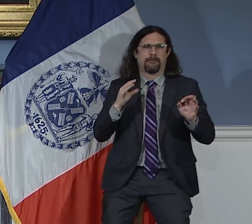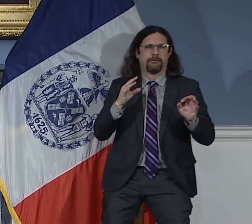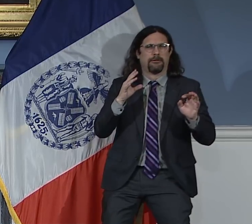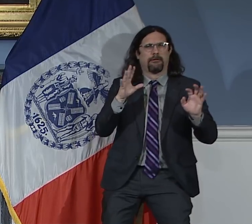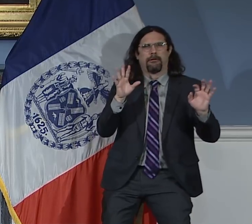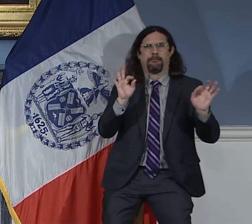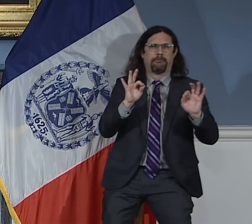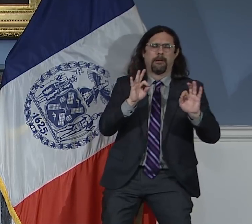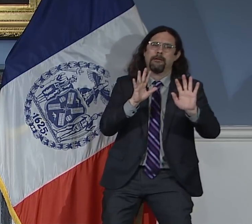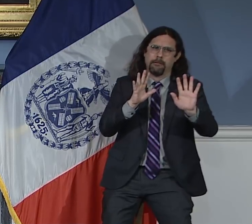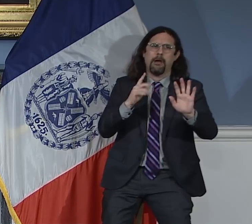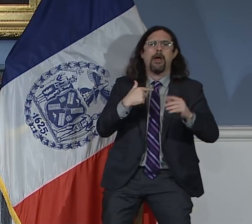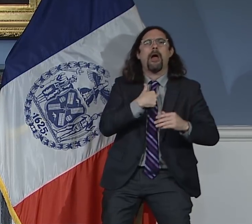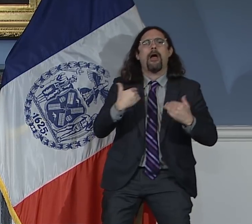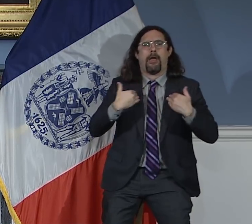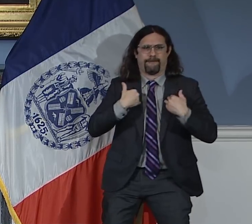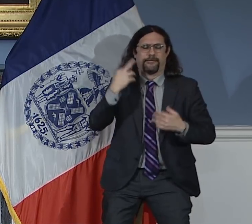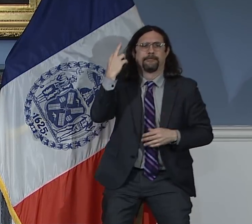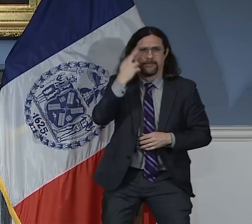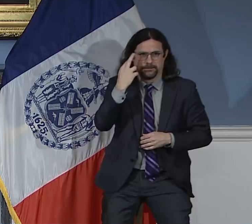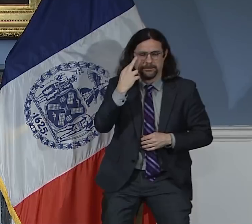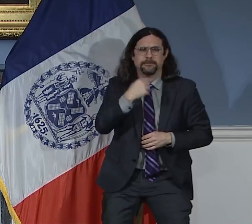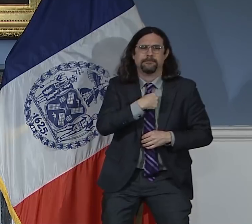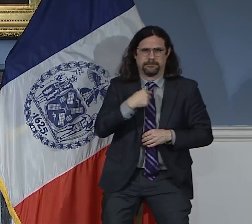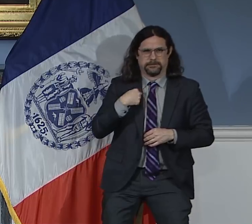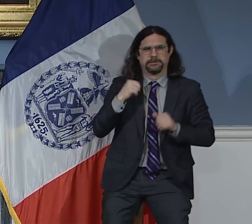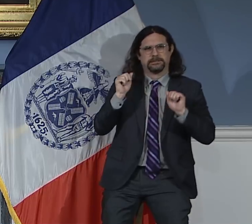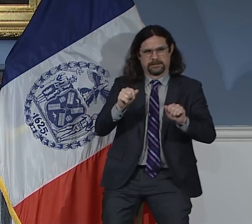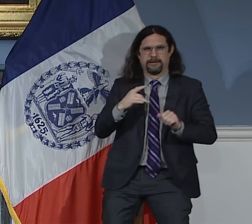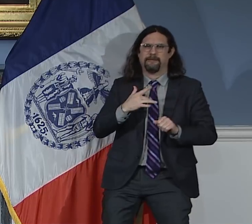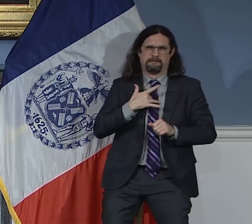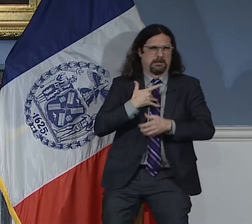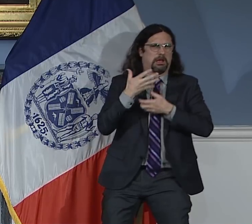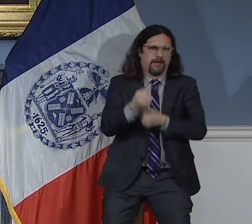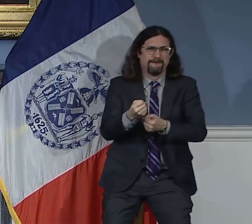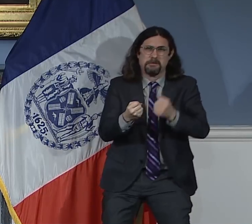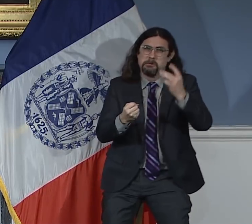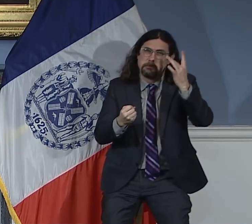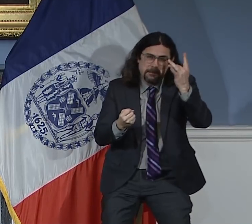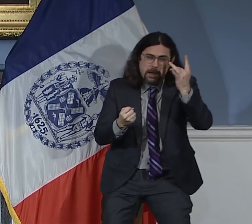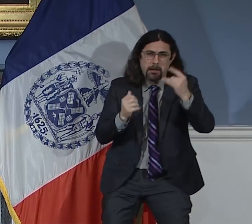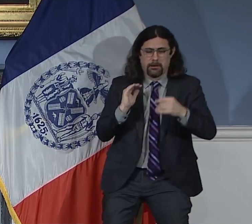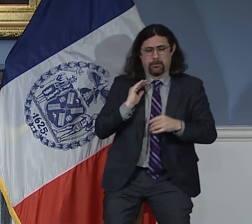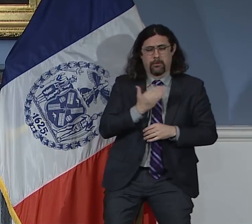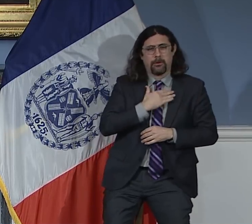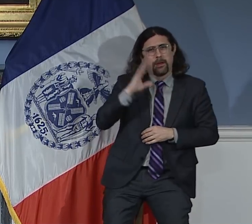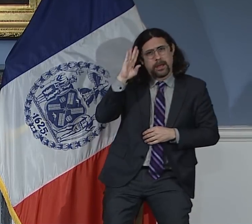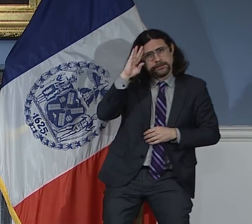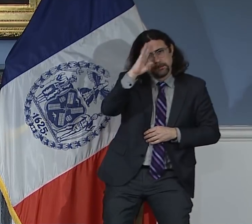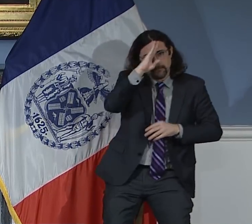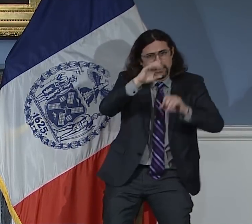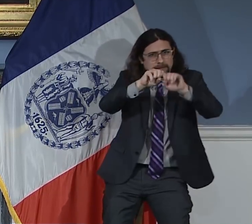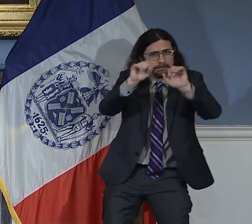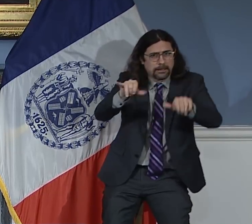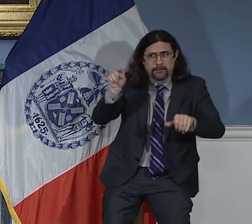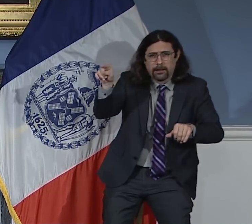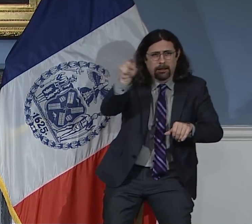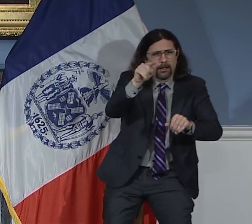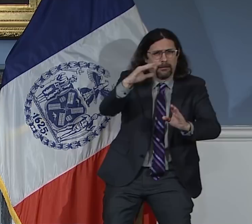ABO UTWHT AWE CAN DO IN THIS CITY, CONFIDENT IN THE FACT THAT WE HAVE THE FINEST HEALTH CARE INSTITUTIONS, THE FINEST TDOCOR S